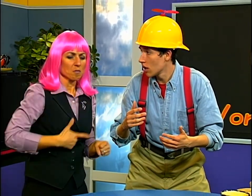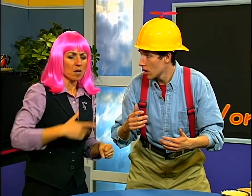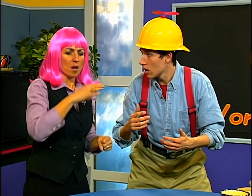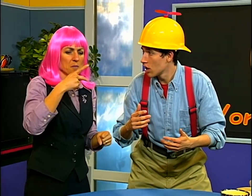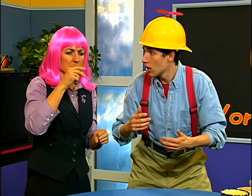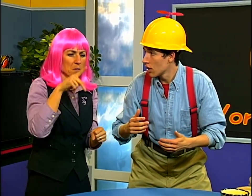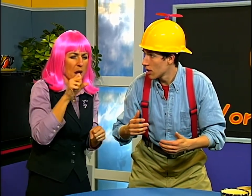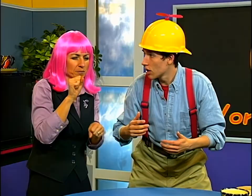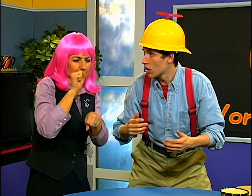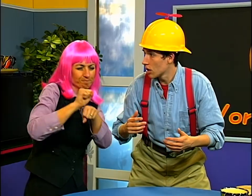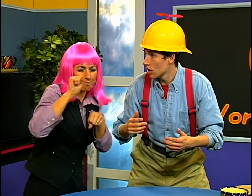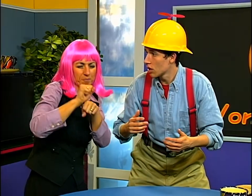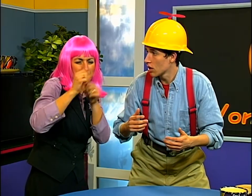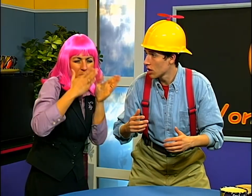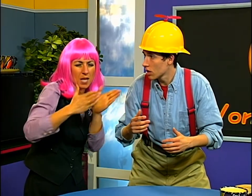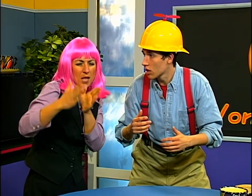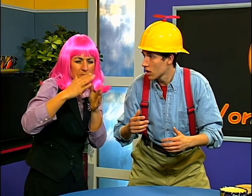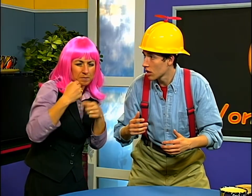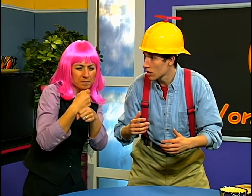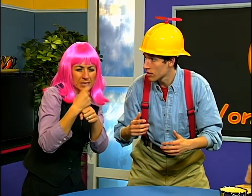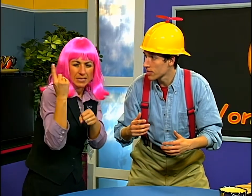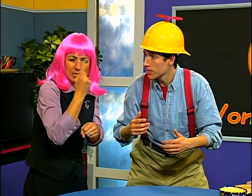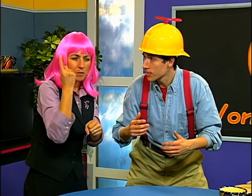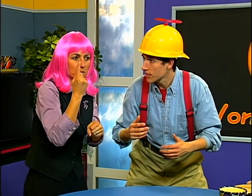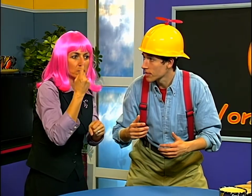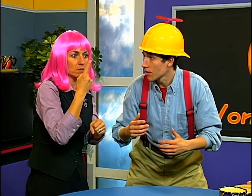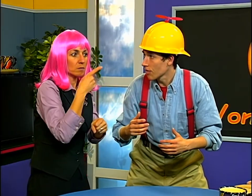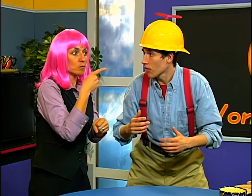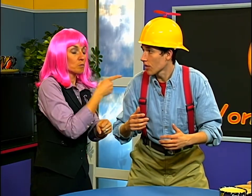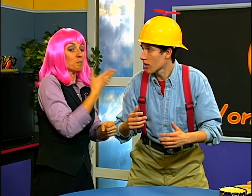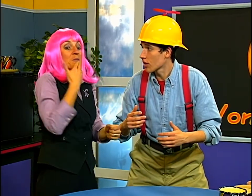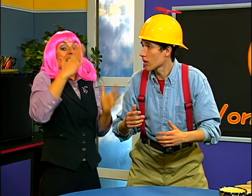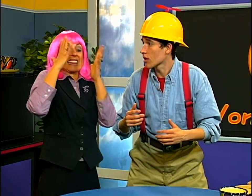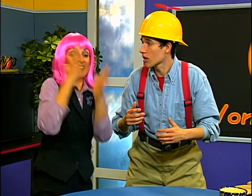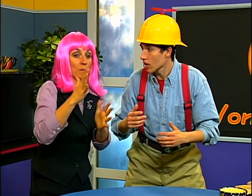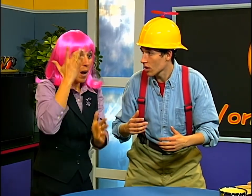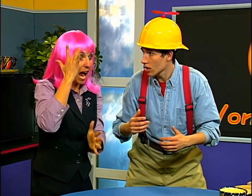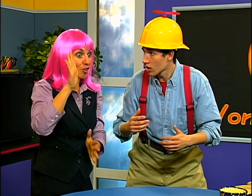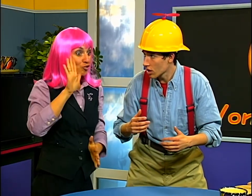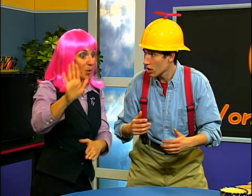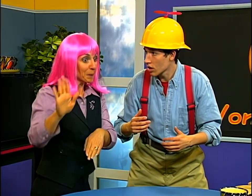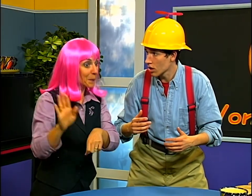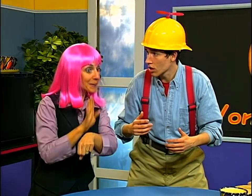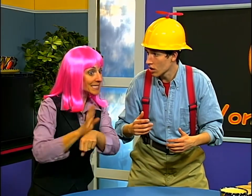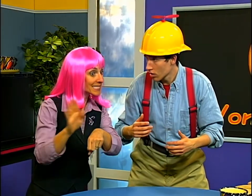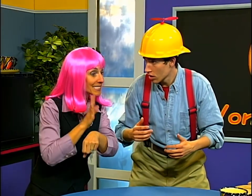YOU DO? OH, YEAH. MY UNCLE NED, WOW, HE WAS AN EXPERT PLUMBER.